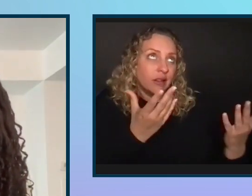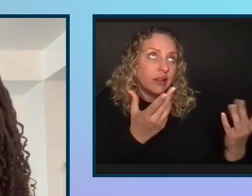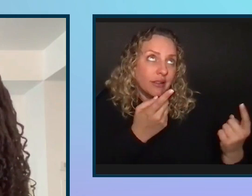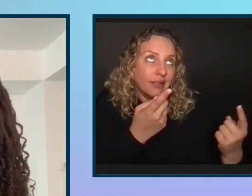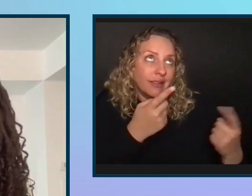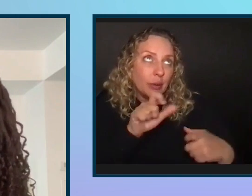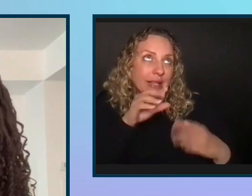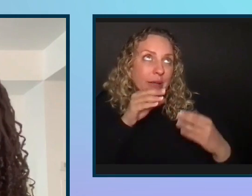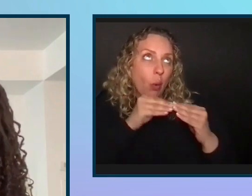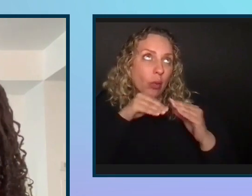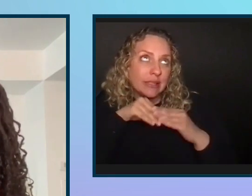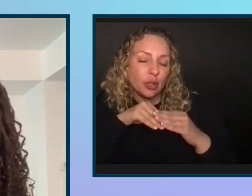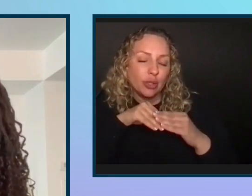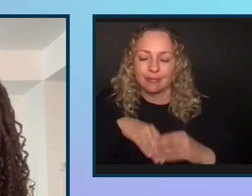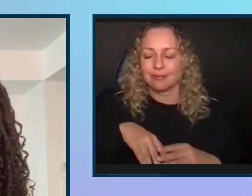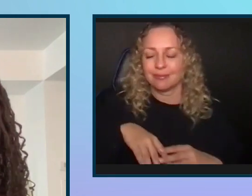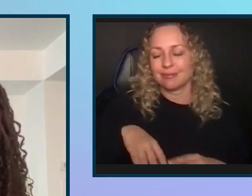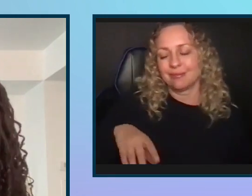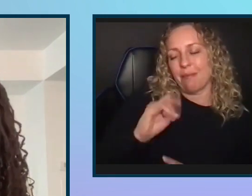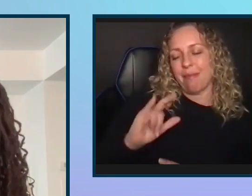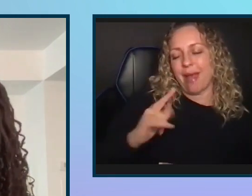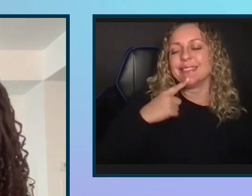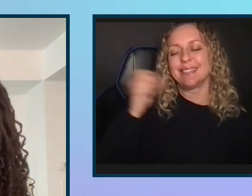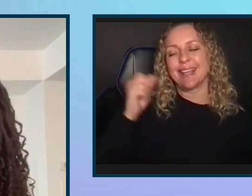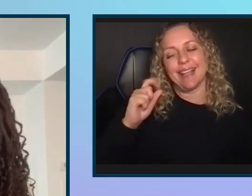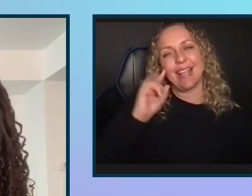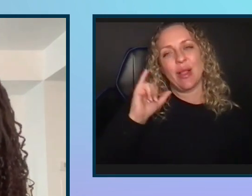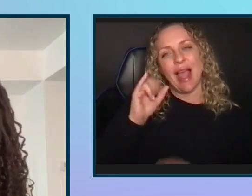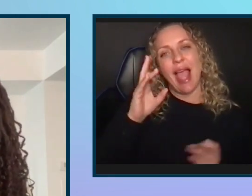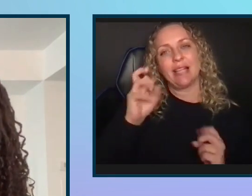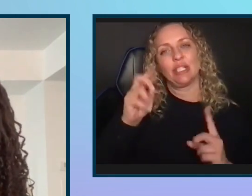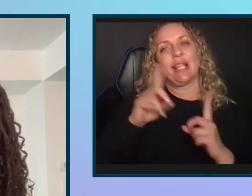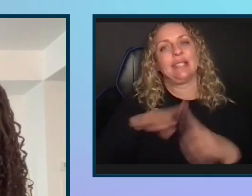Yeah it sounds like education is key, right? Because we've got those and maybe some people are not aware,